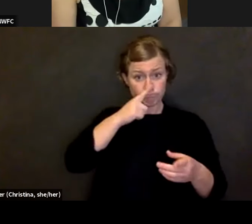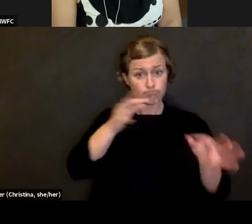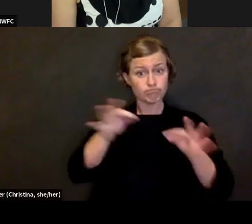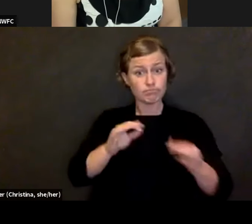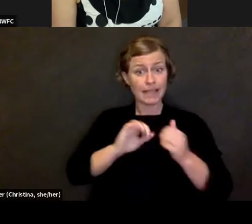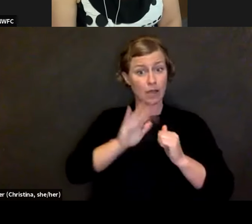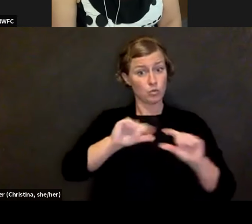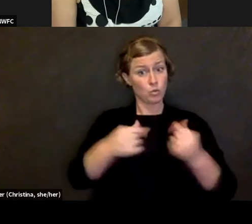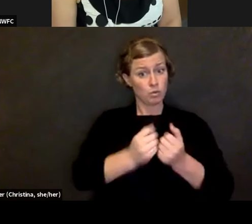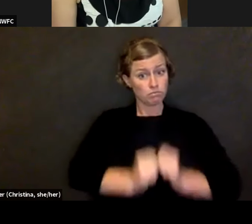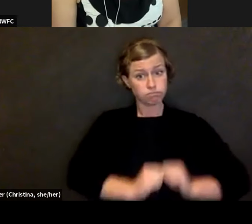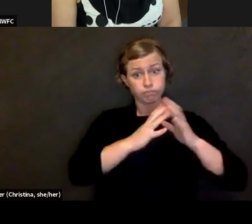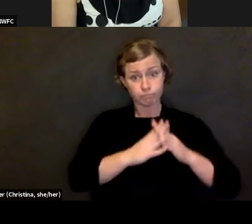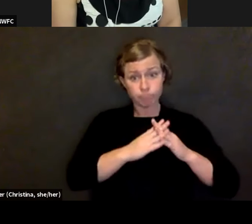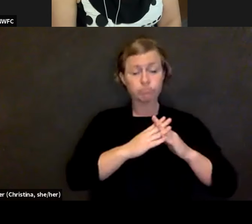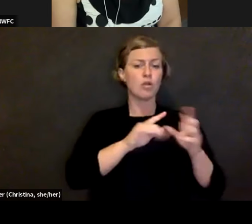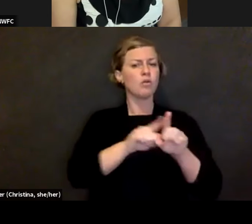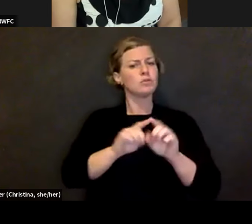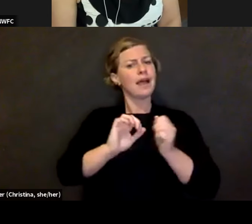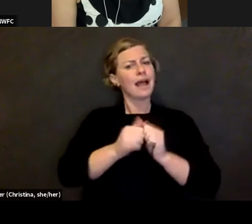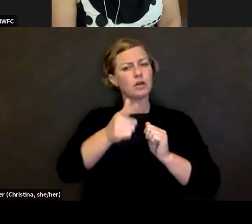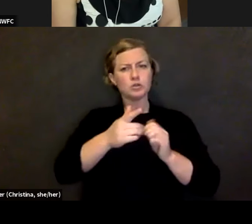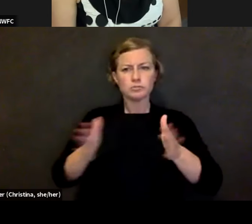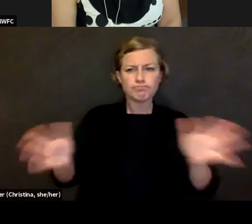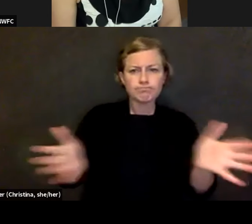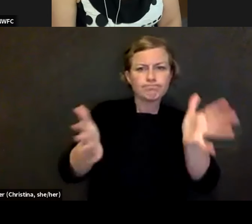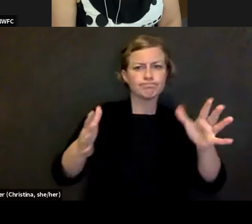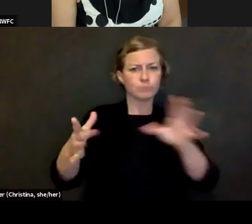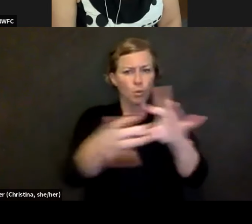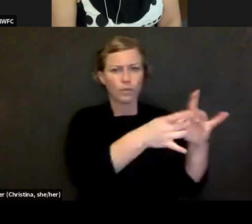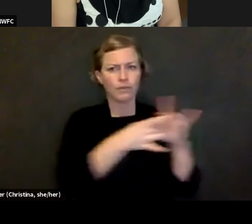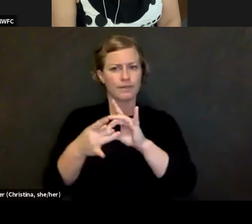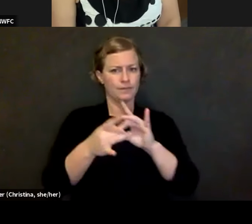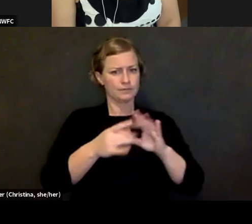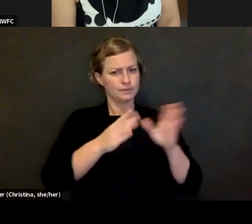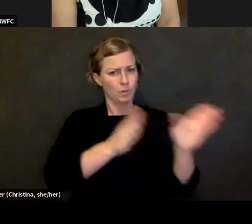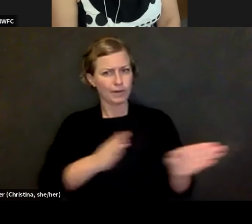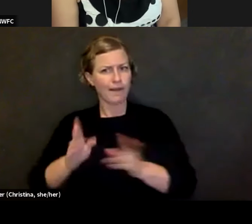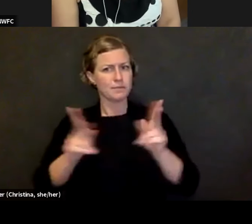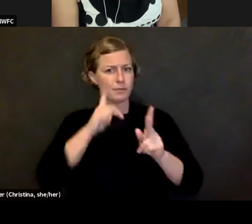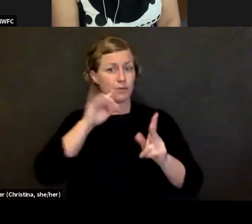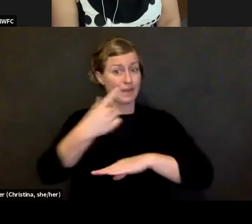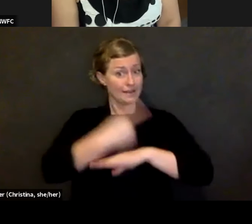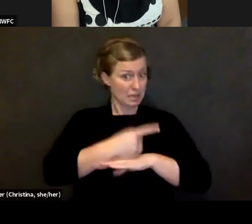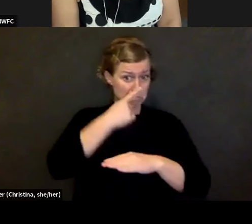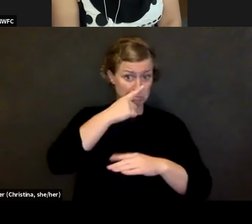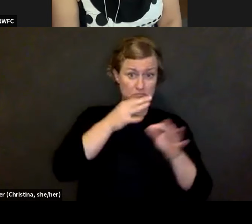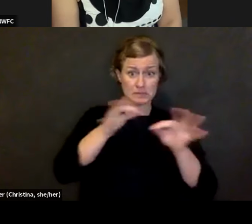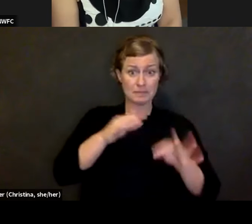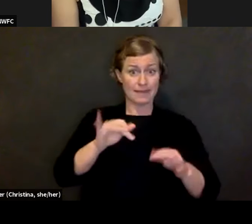protest during an I.C.E. action event. I'm wondering if you can talk about the founding of your